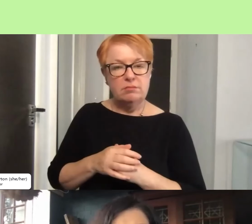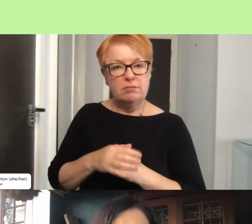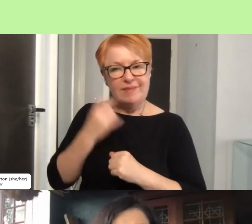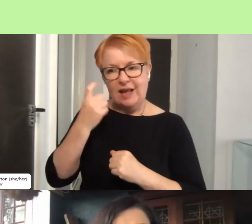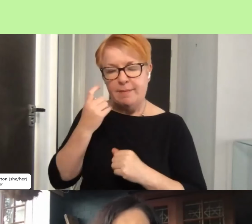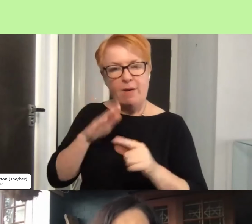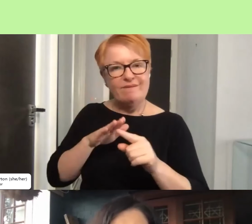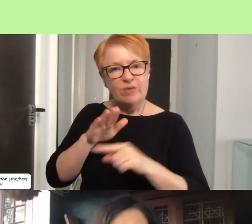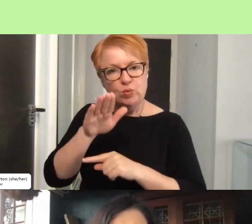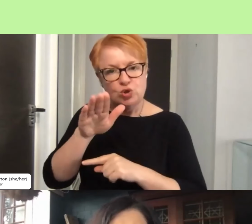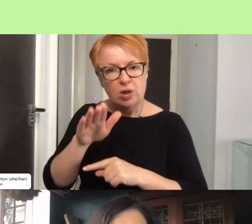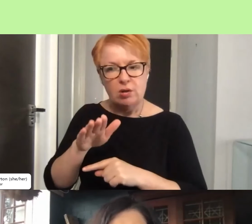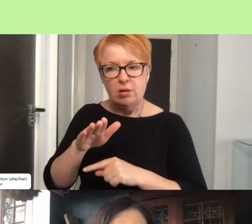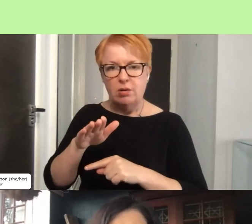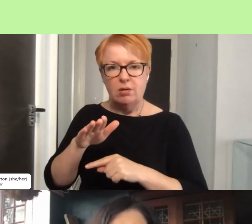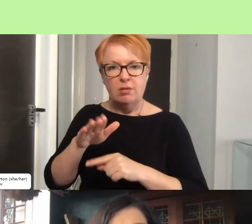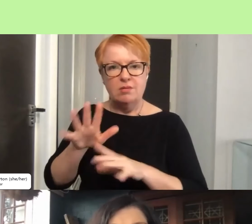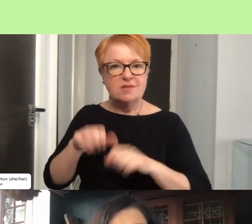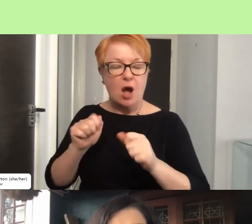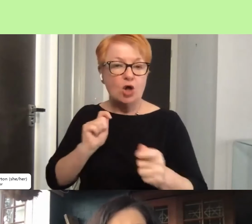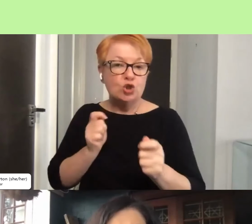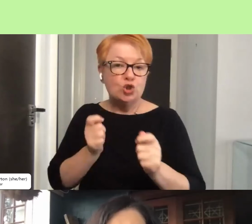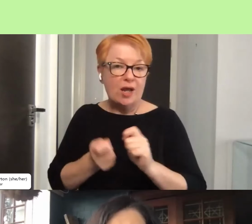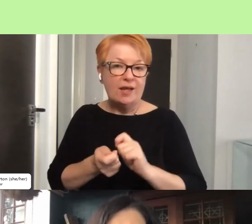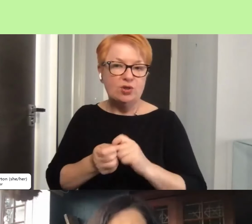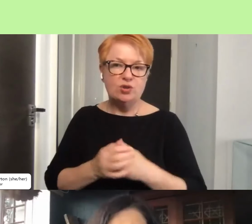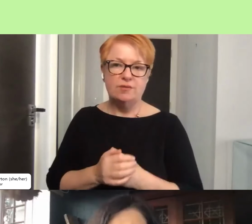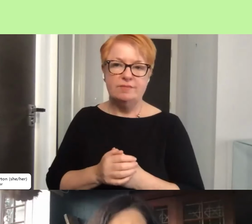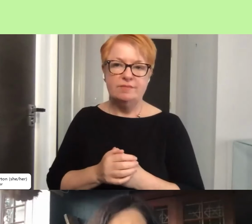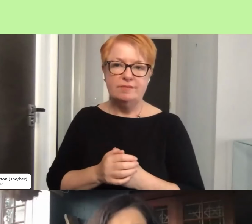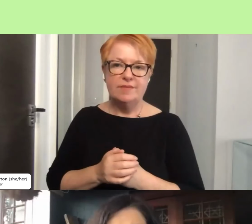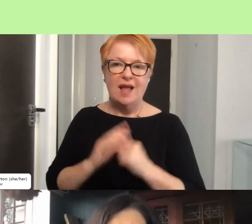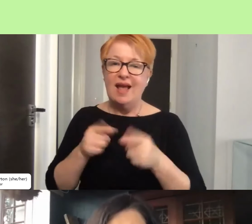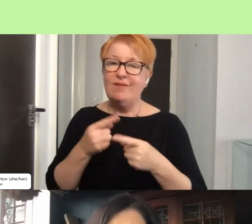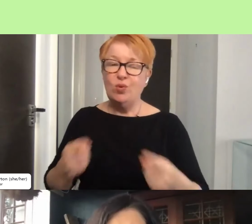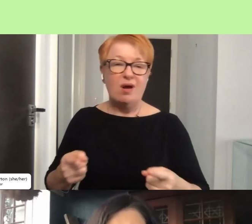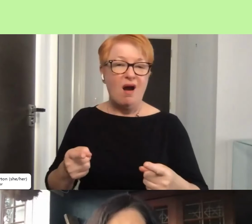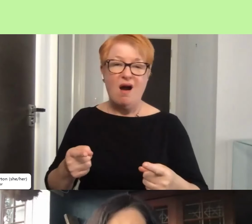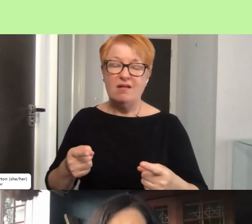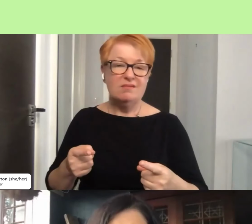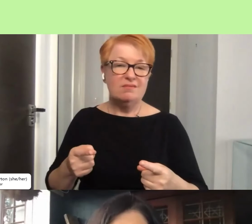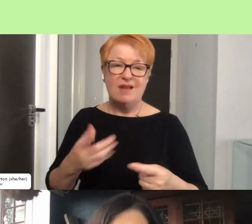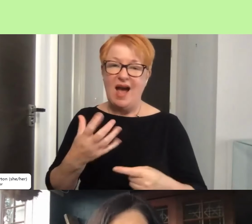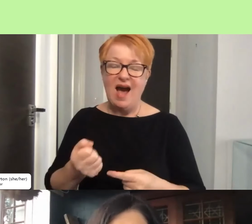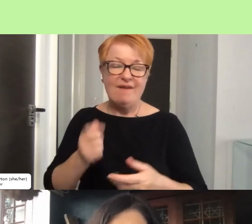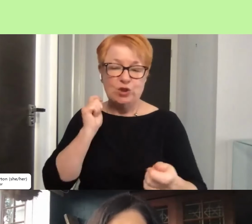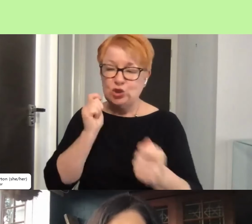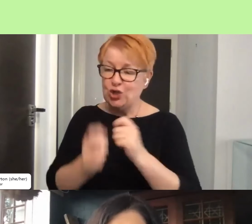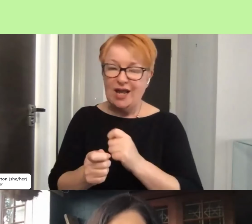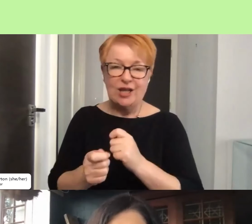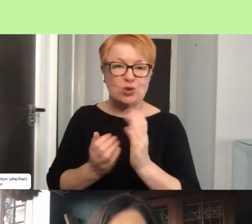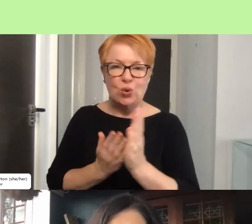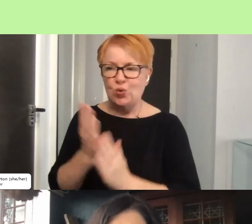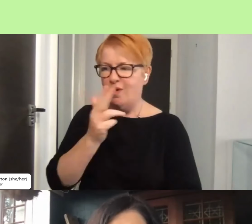And bringing change also, like, if we cannot bring the change through the art and culture institutions, why do we even have them?